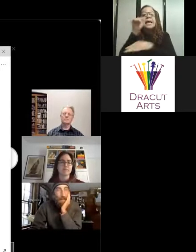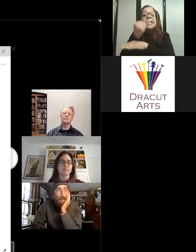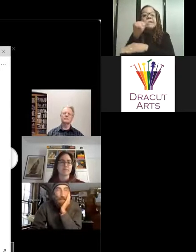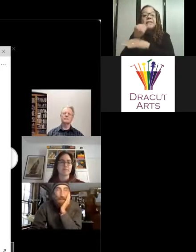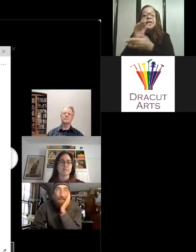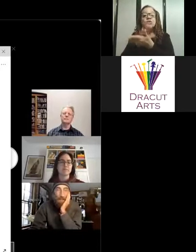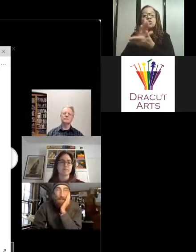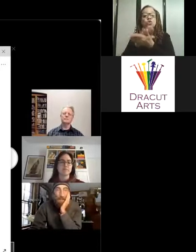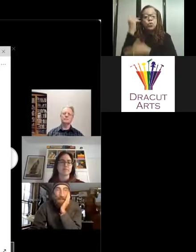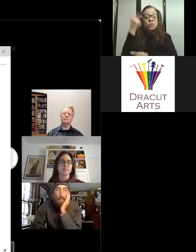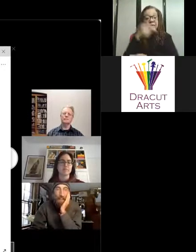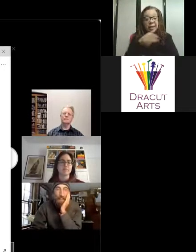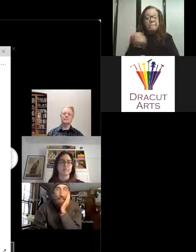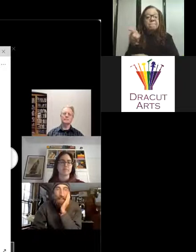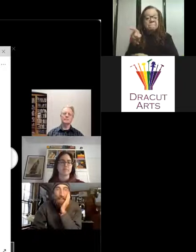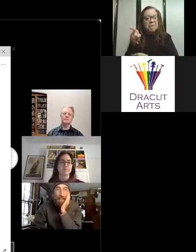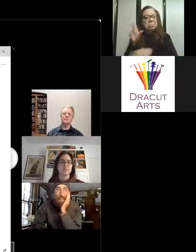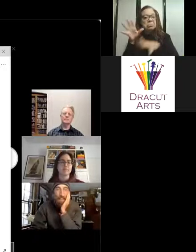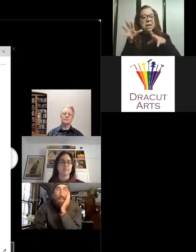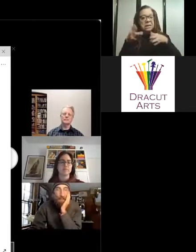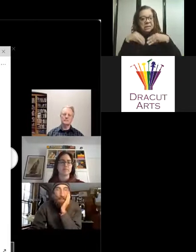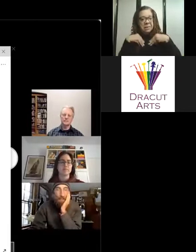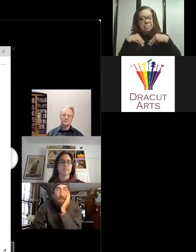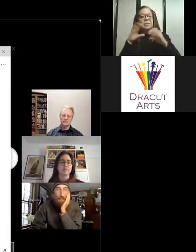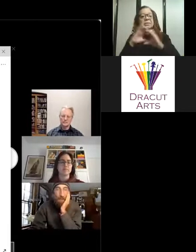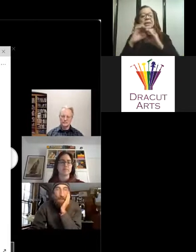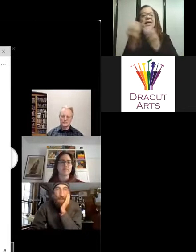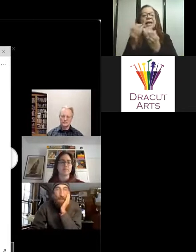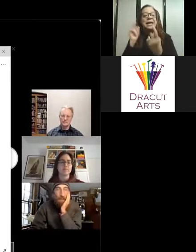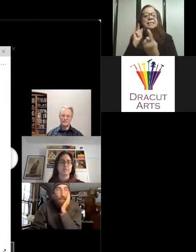and they're receptive to that. "The class met last night for the first time in